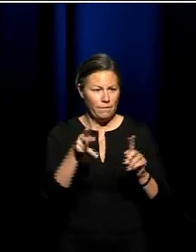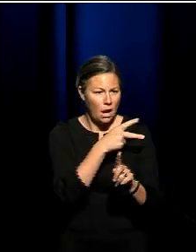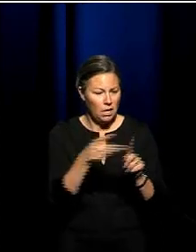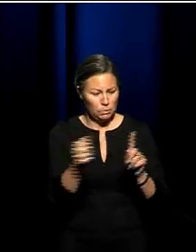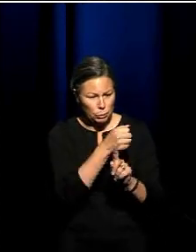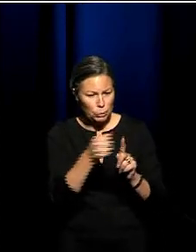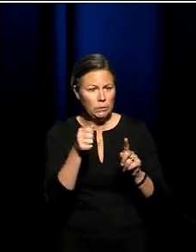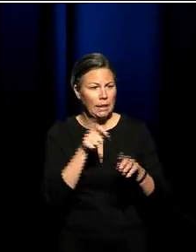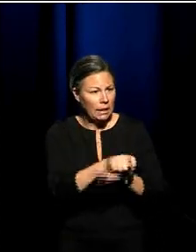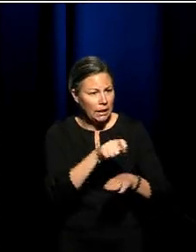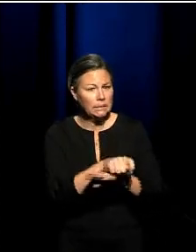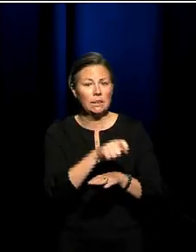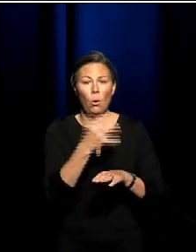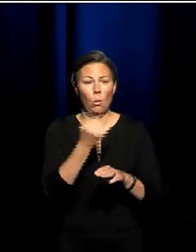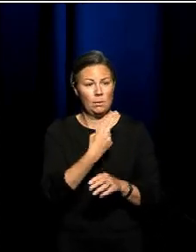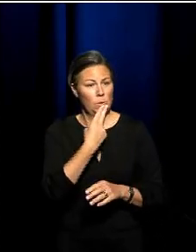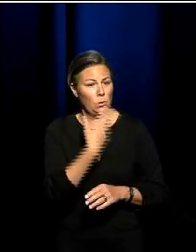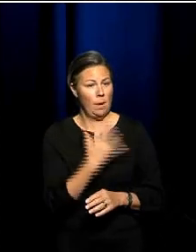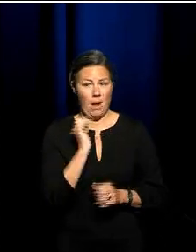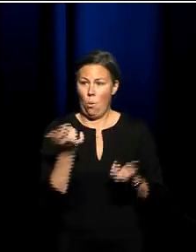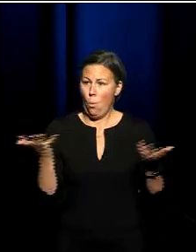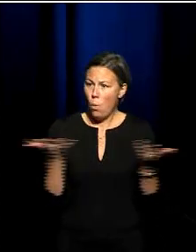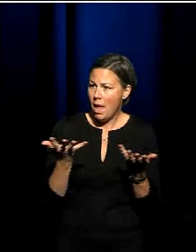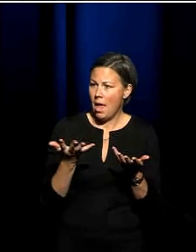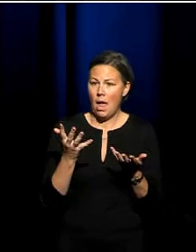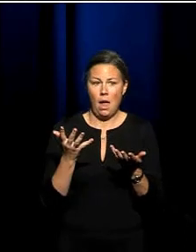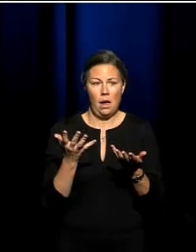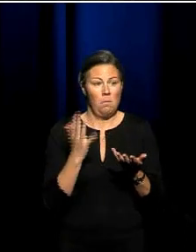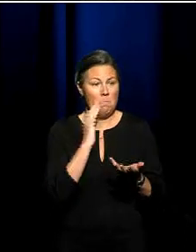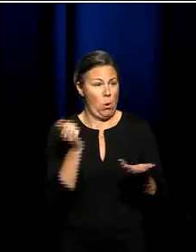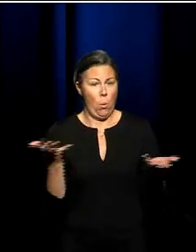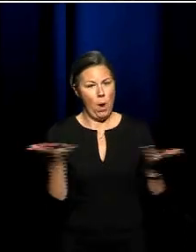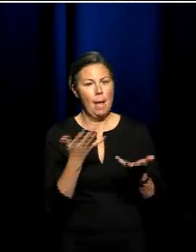with disability in all contexts and settings. At this stage the Commission is